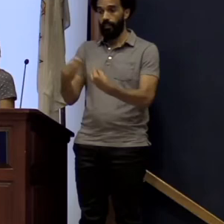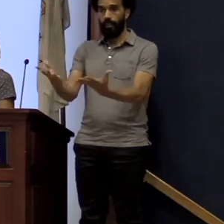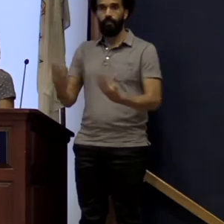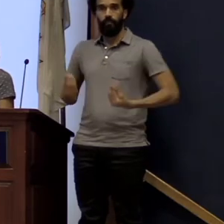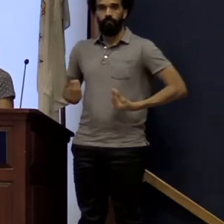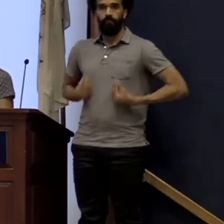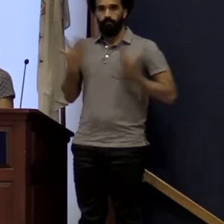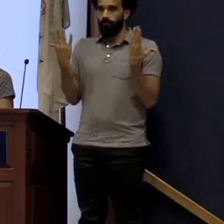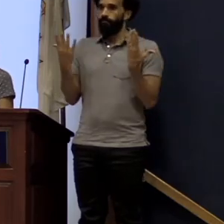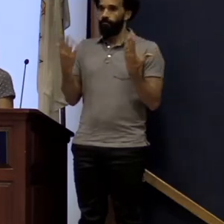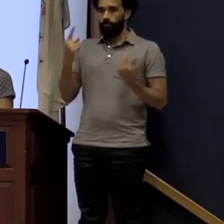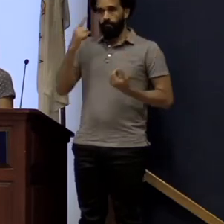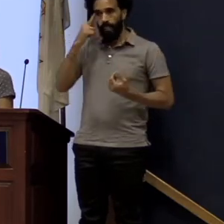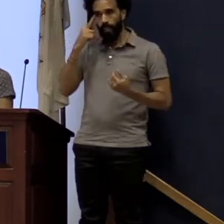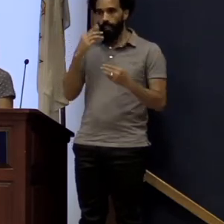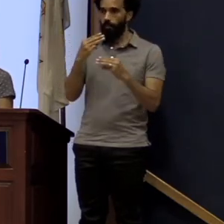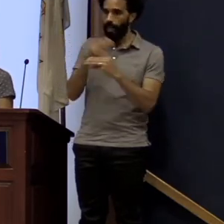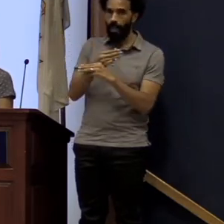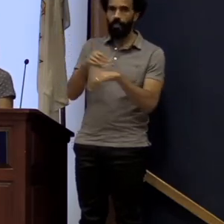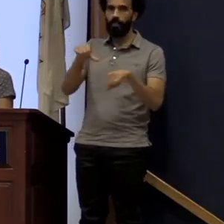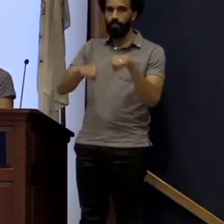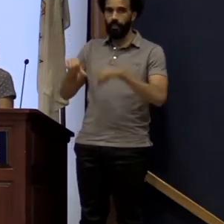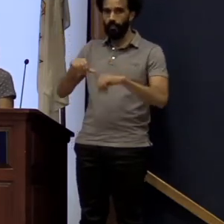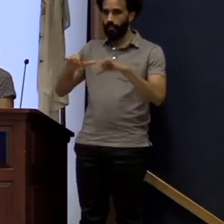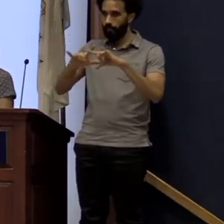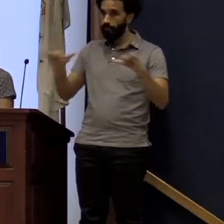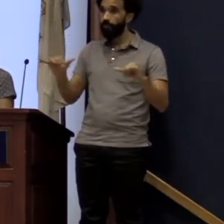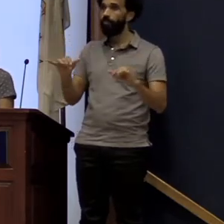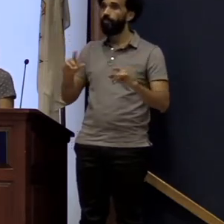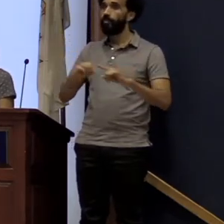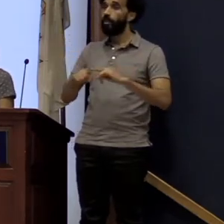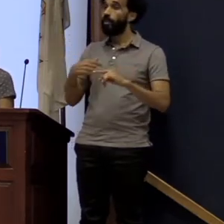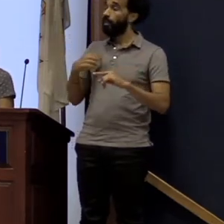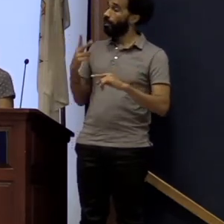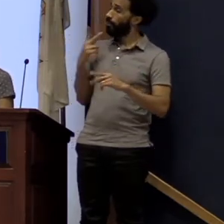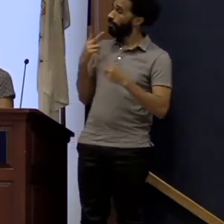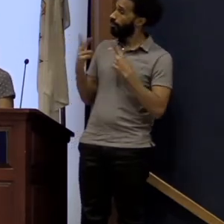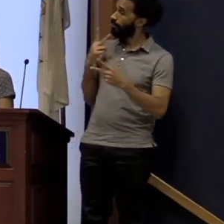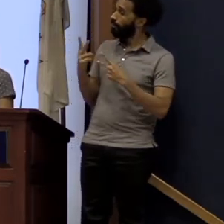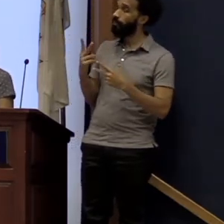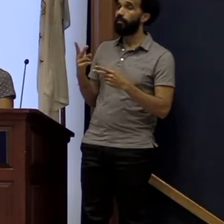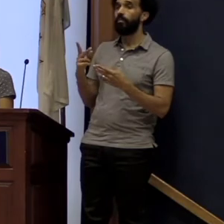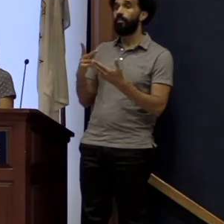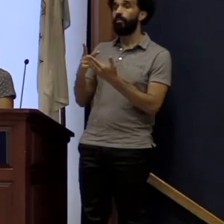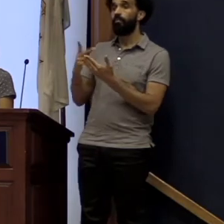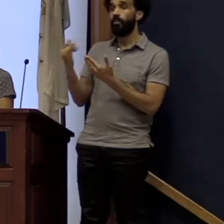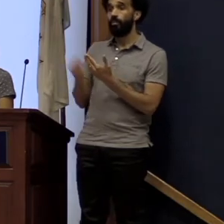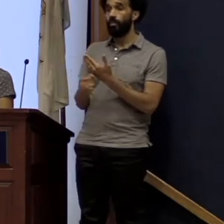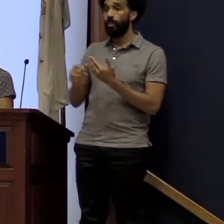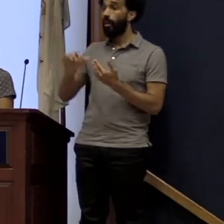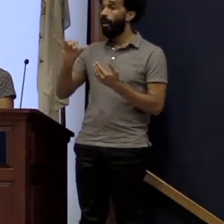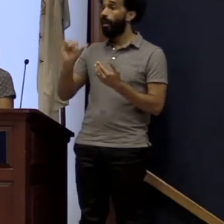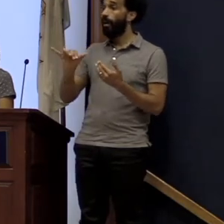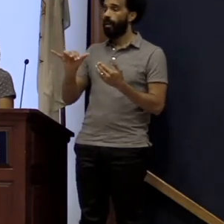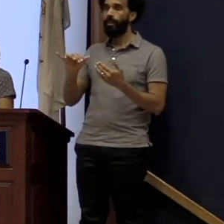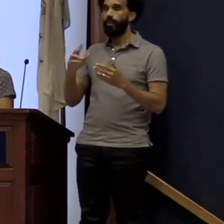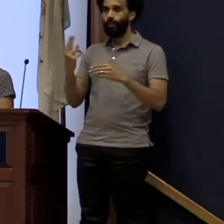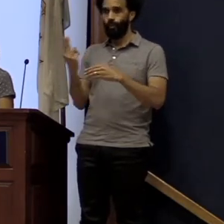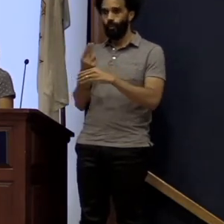But as I saw some of the projects I could tell whoever was helping them had a thing for LEDs because everything's are by lighting up and